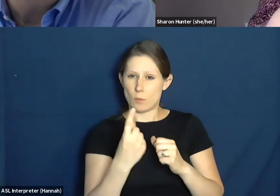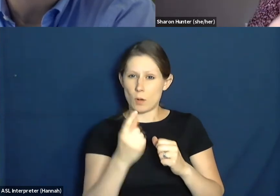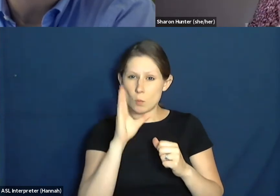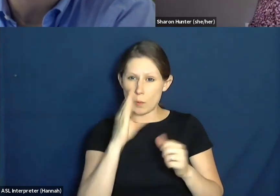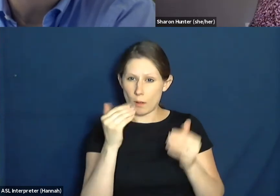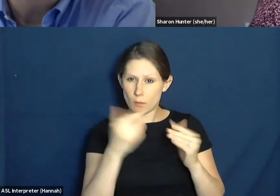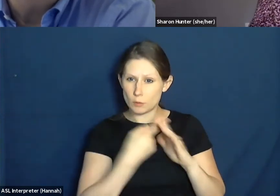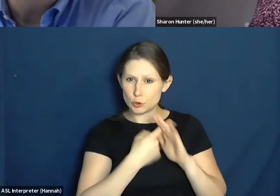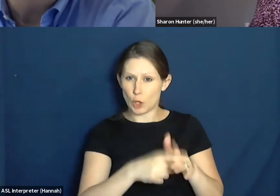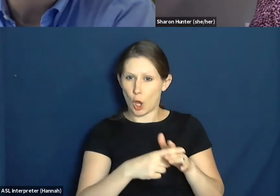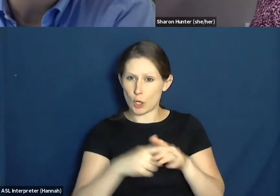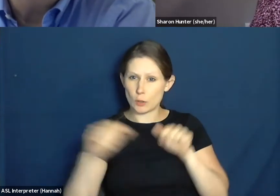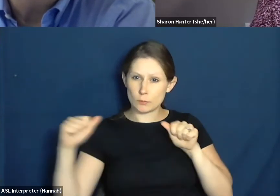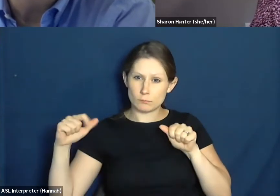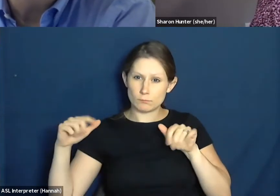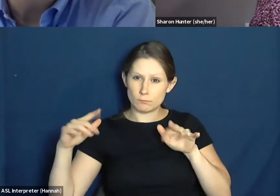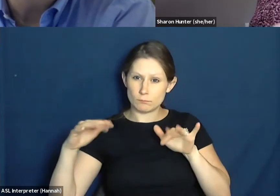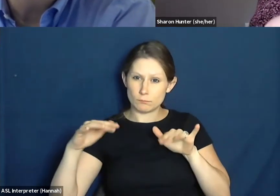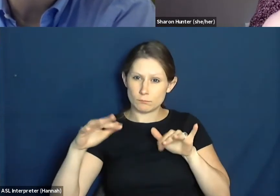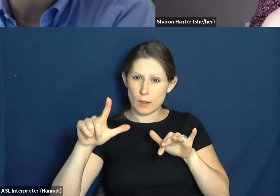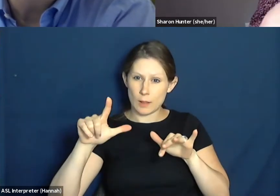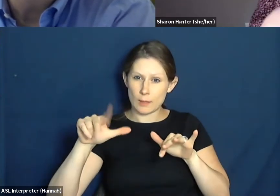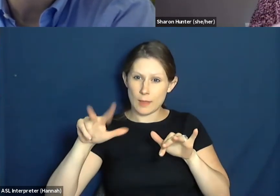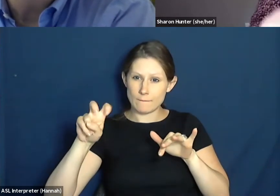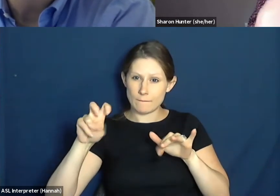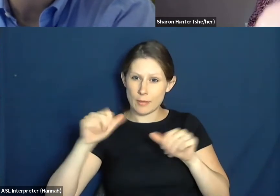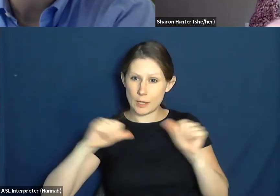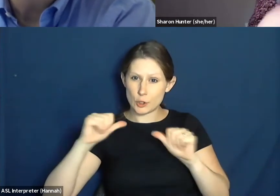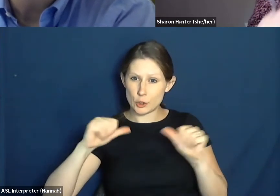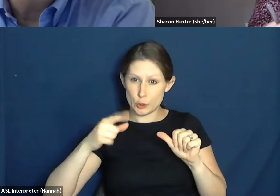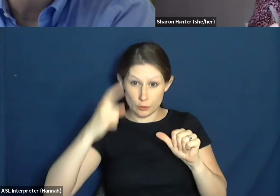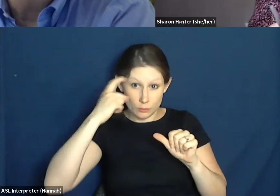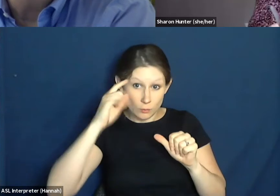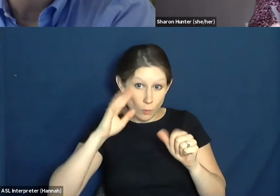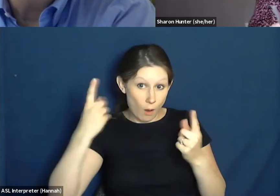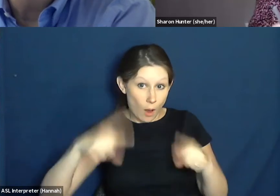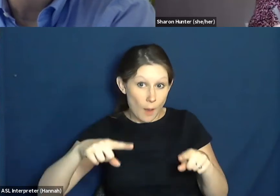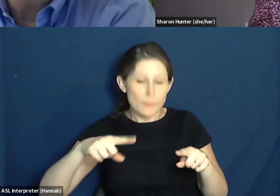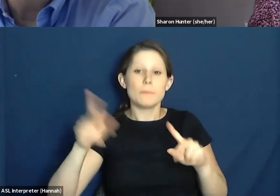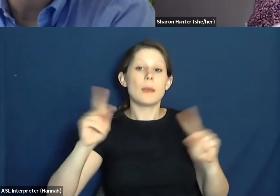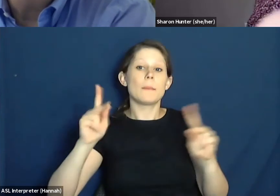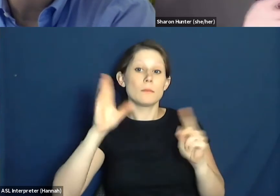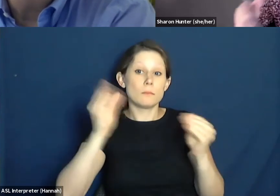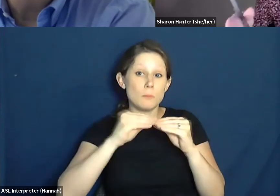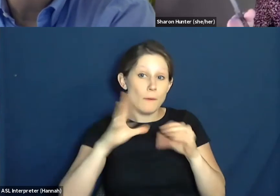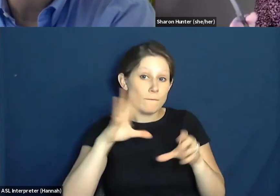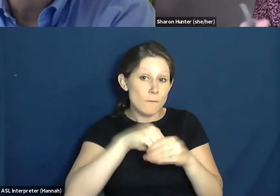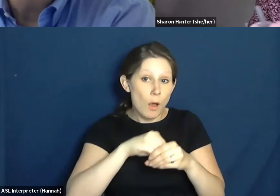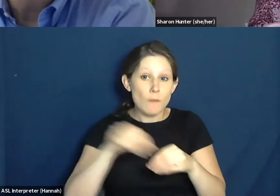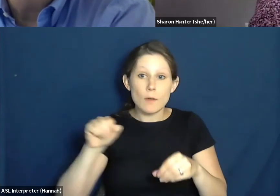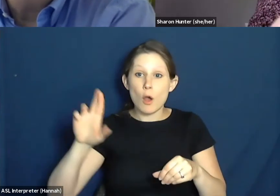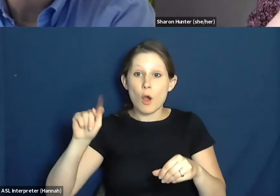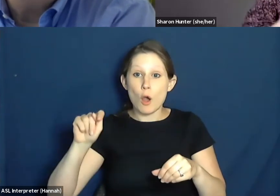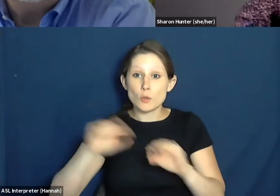coming back to live theater, and being more involved in arts organizations, now that we are